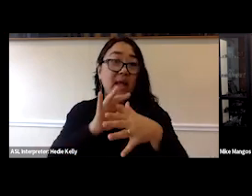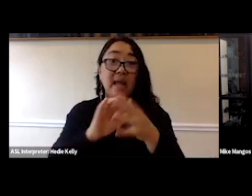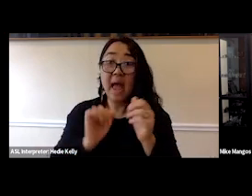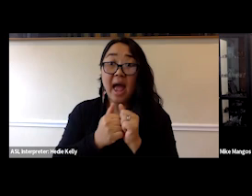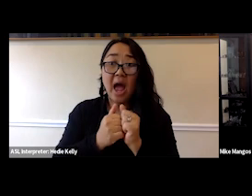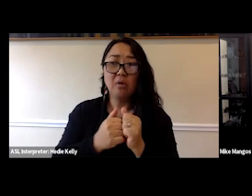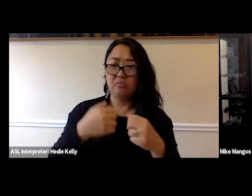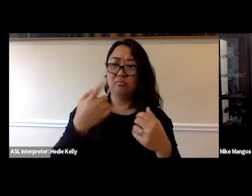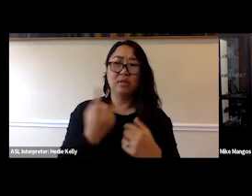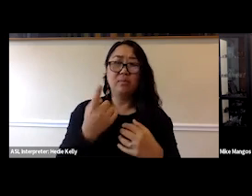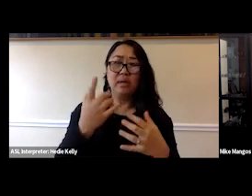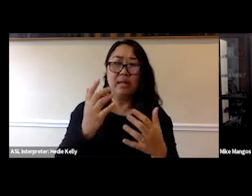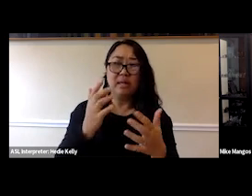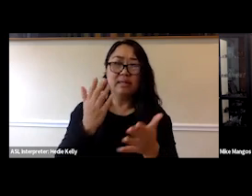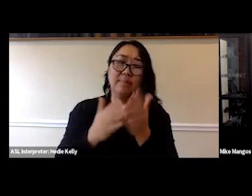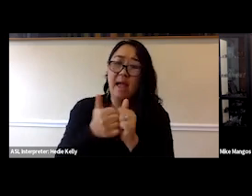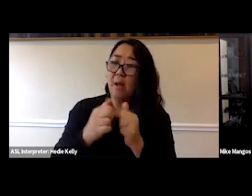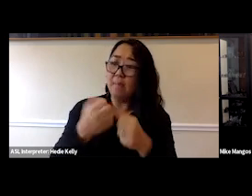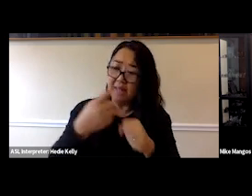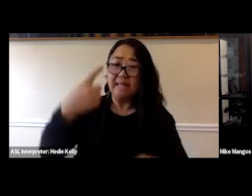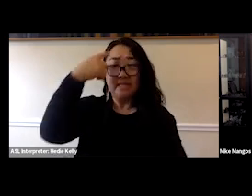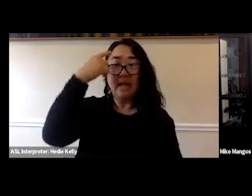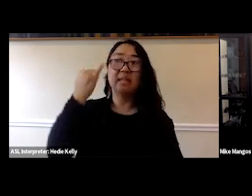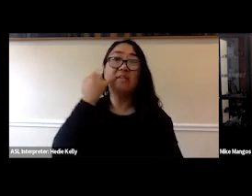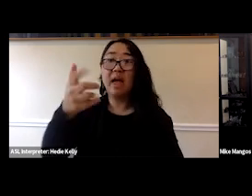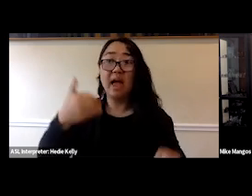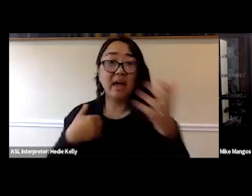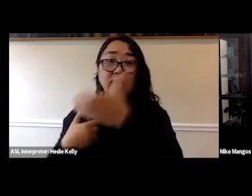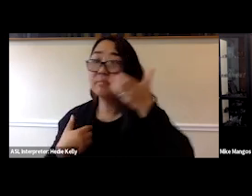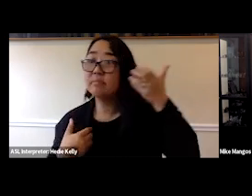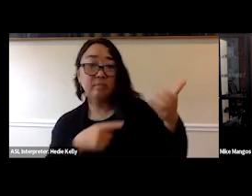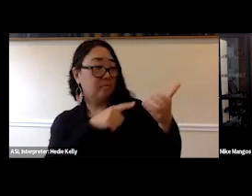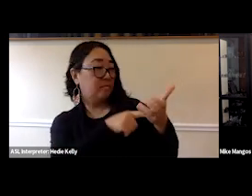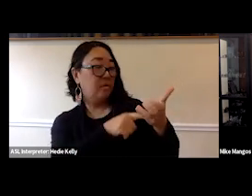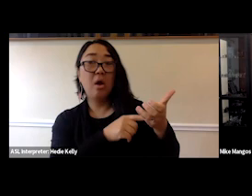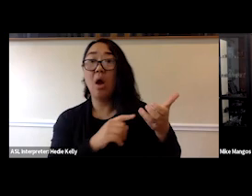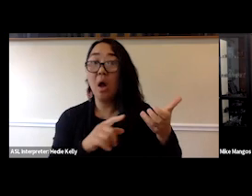And if you have content on a mobile device having button sizes that are large enough